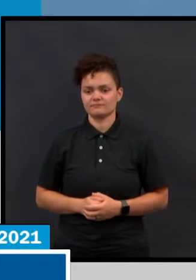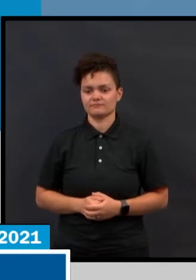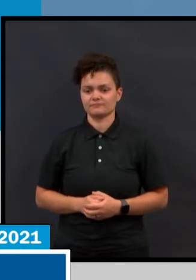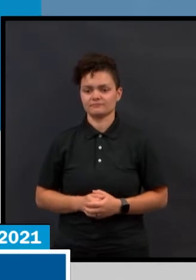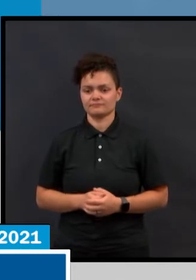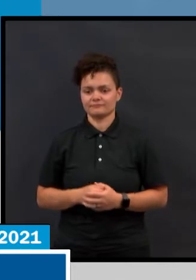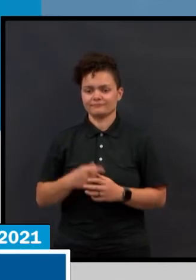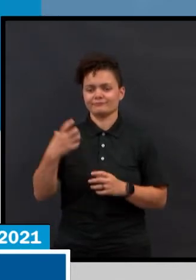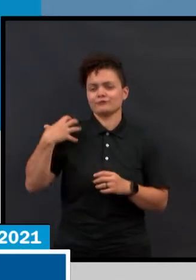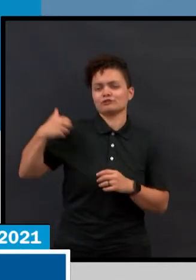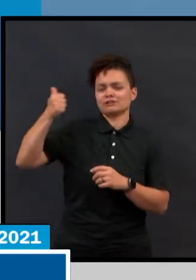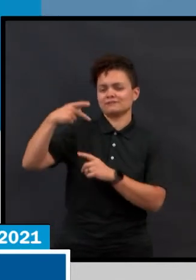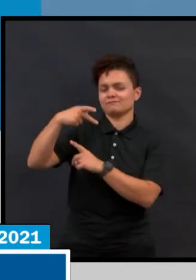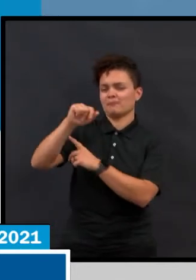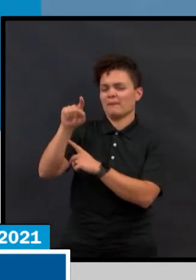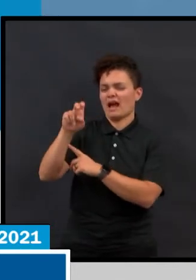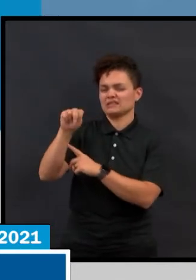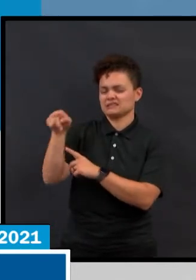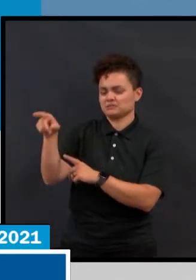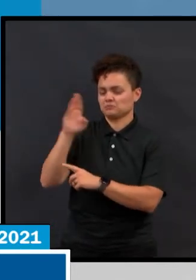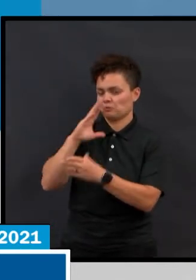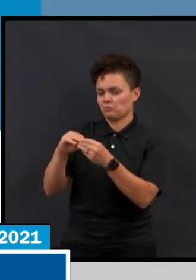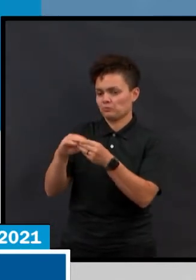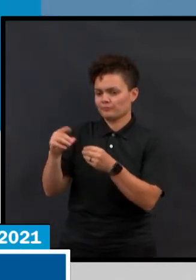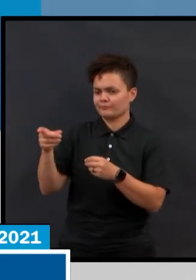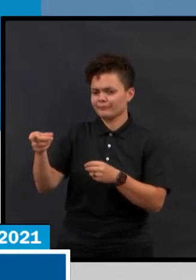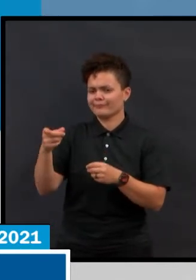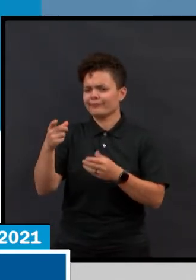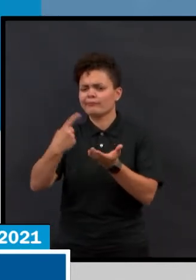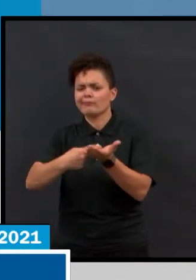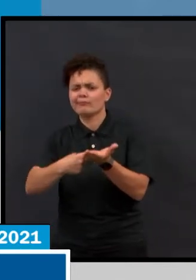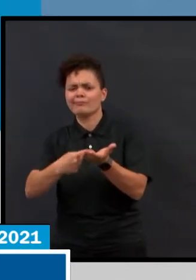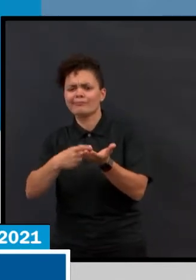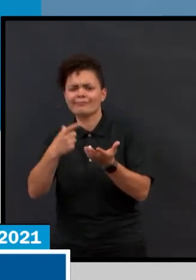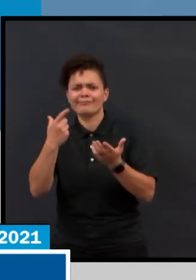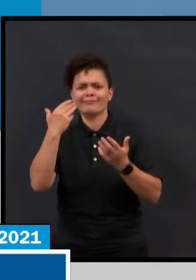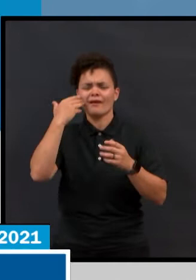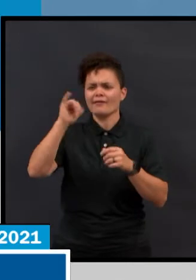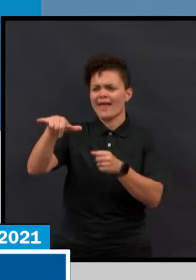to talk about the hot spots in the areas of the city where we are seeing the majority of the crime